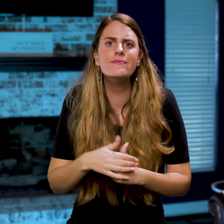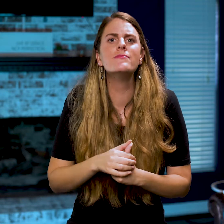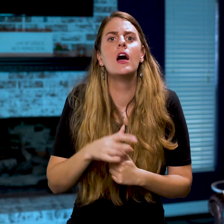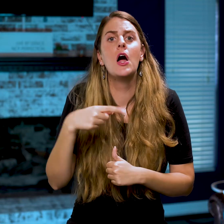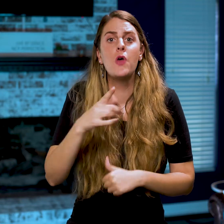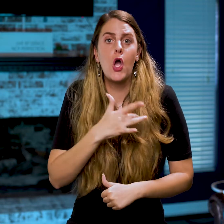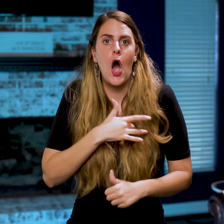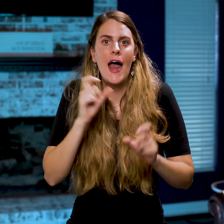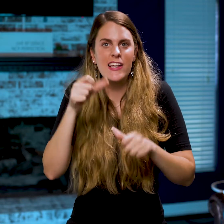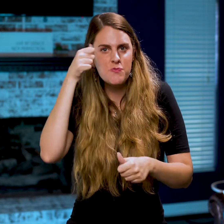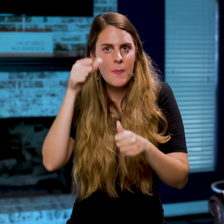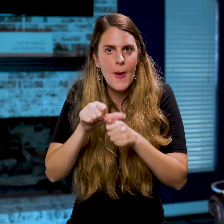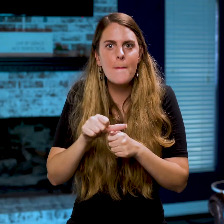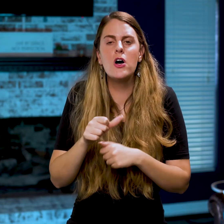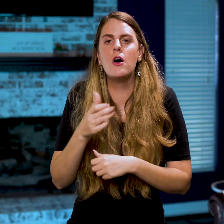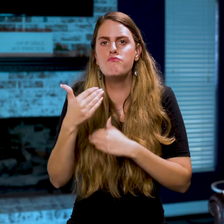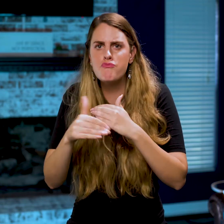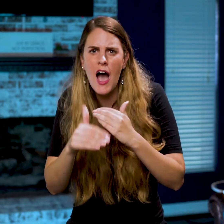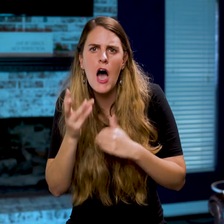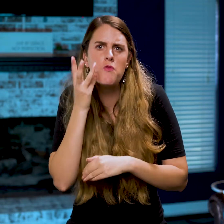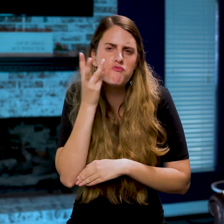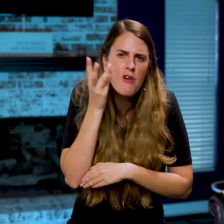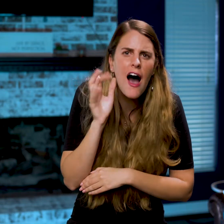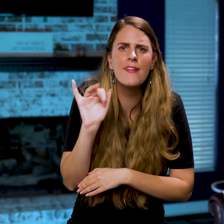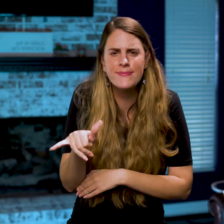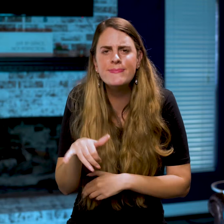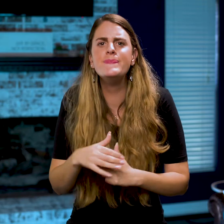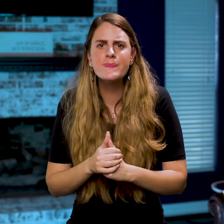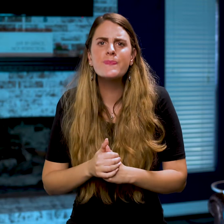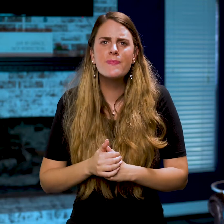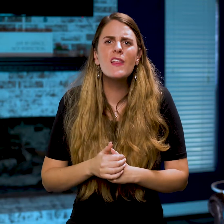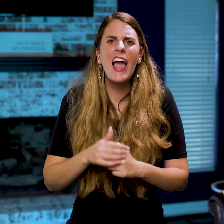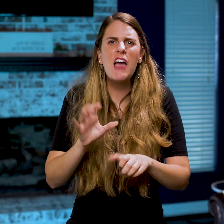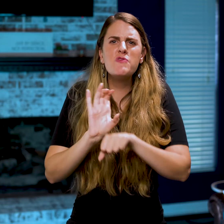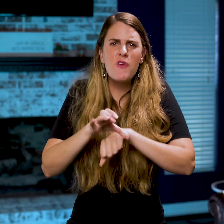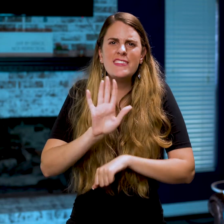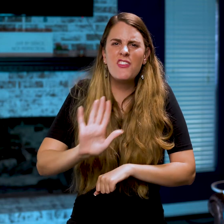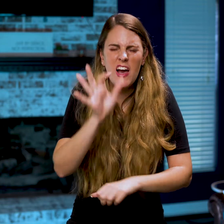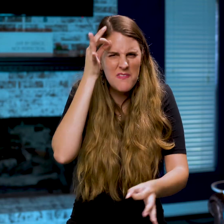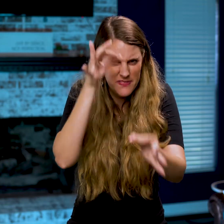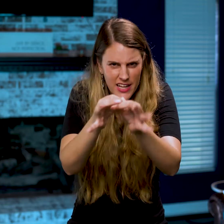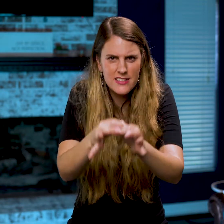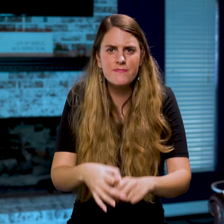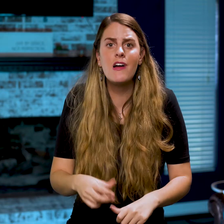Their hearts need to remember Passover it reinforces their faith!